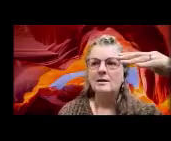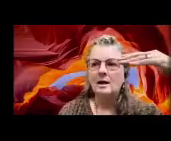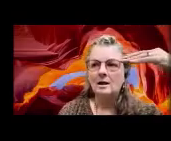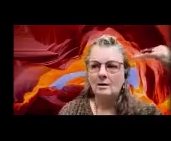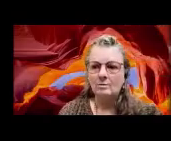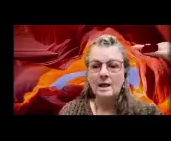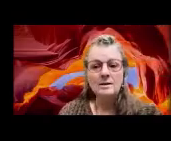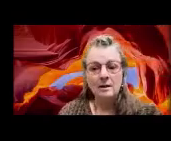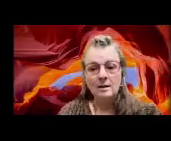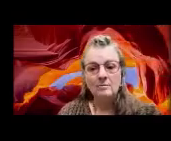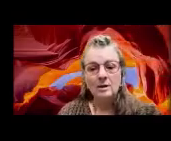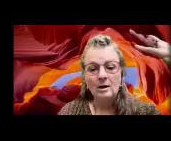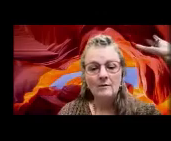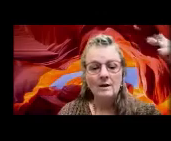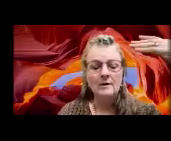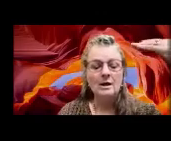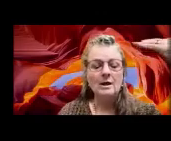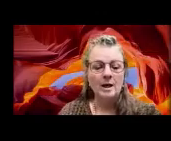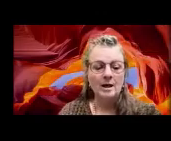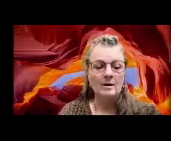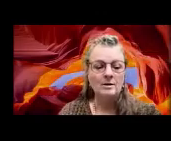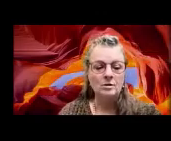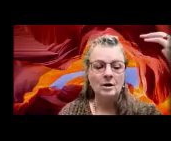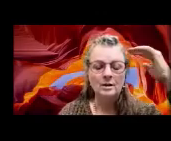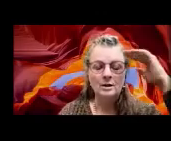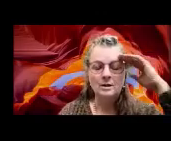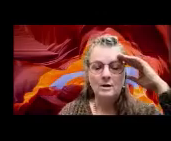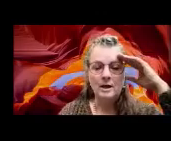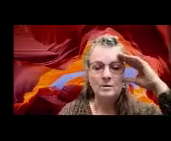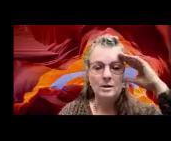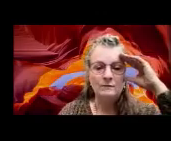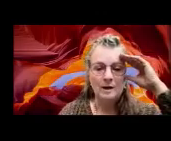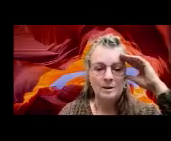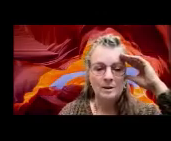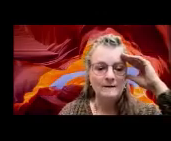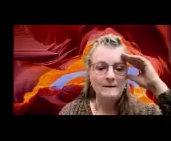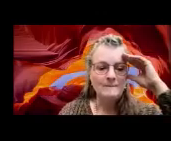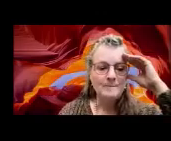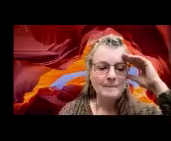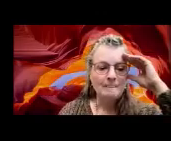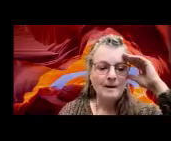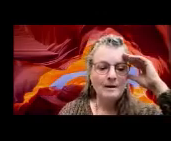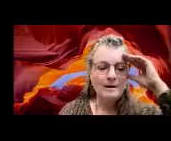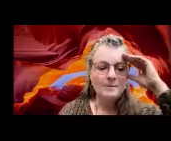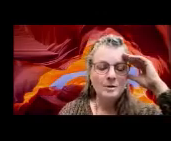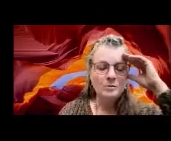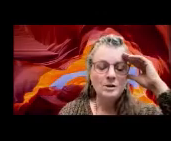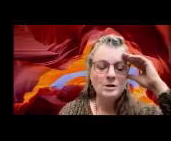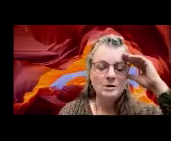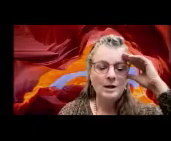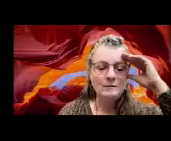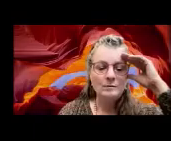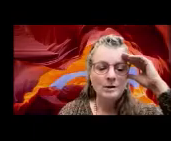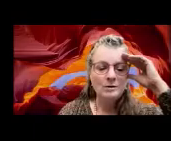They are rested and recovered enough to come back out and try to interact with the family. So just know that even with our